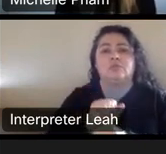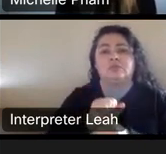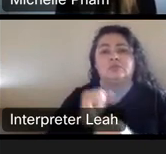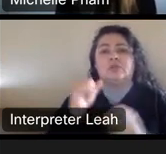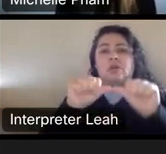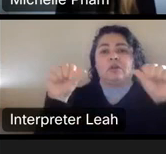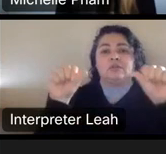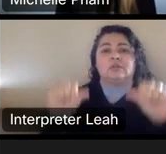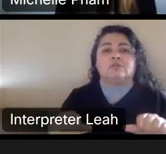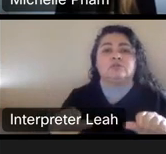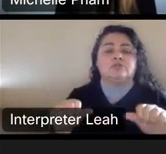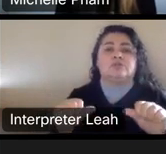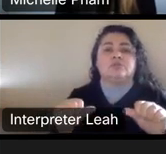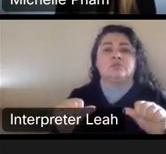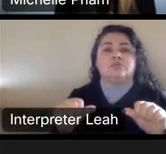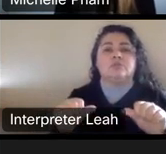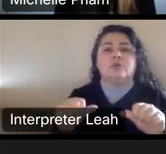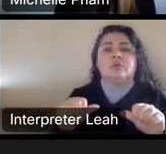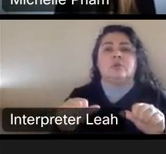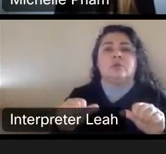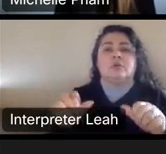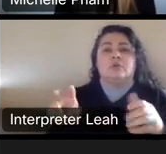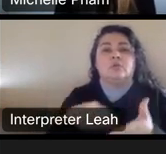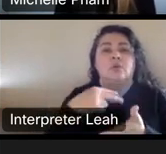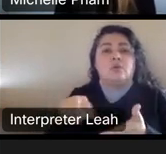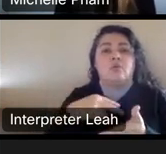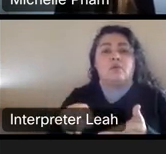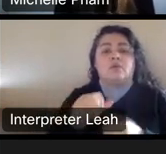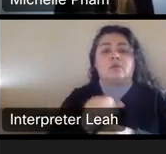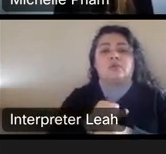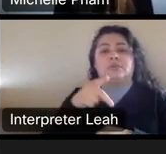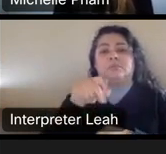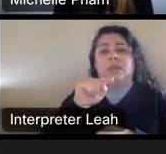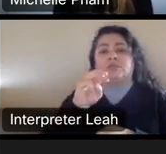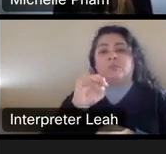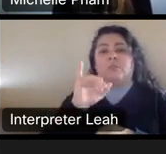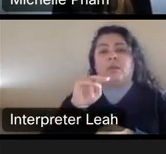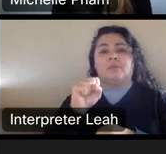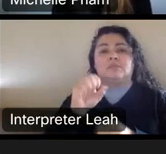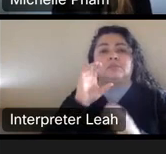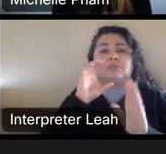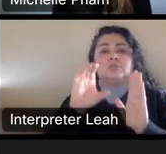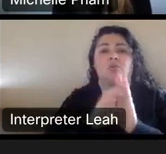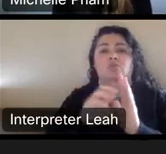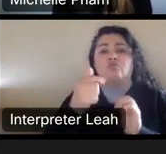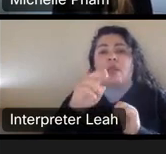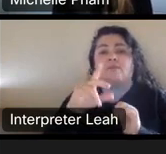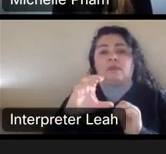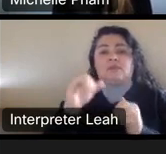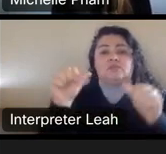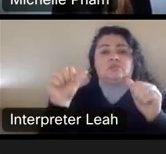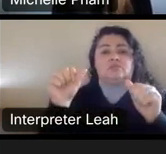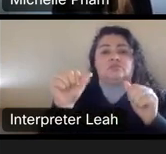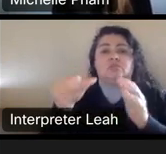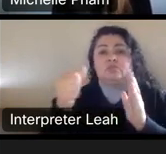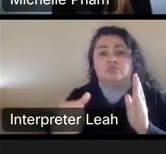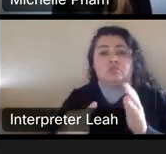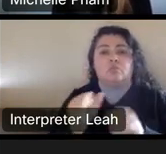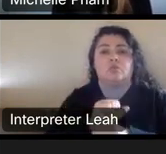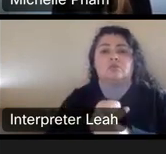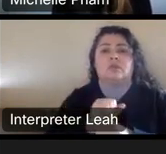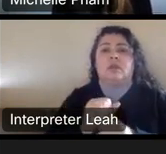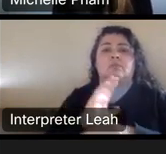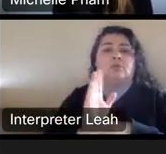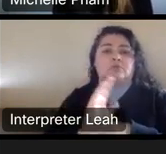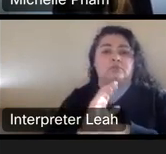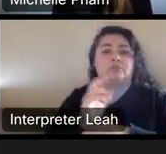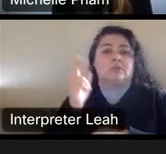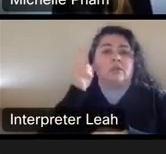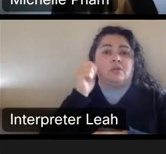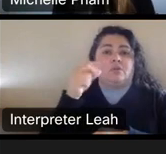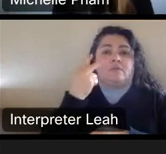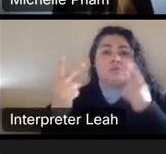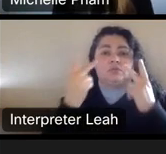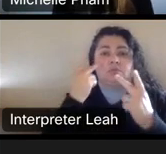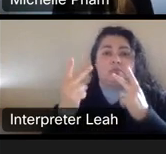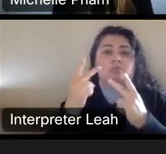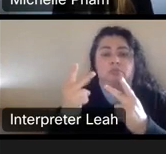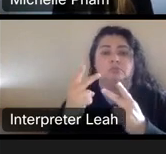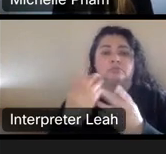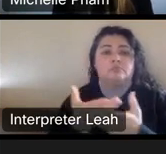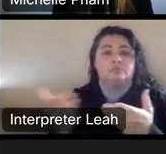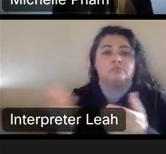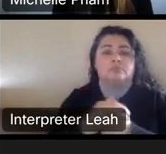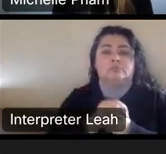Choreographic it works in pantomimes, pictorial, graphic and sculptural works as well as motion pictures and audio visual works.